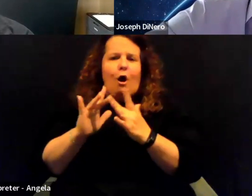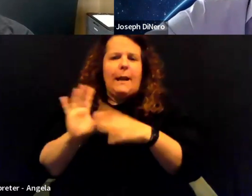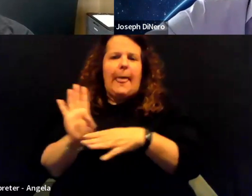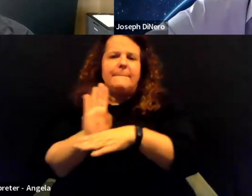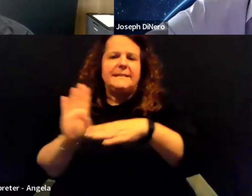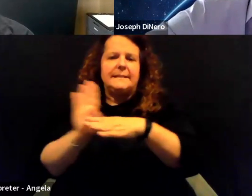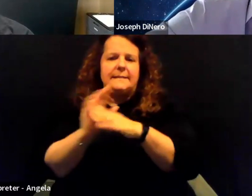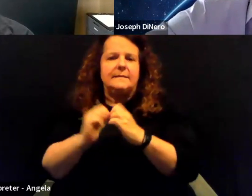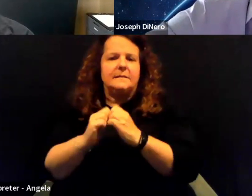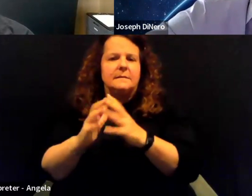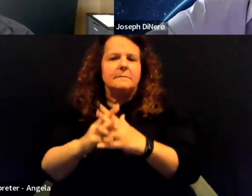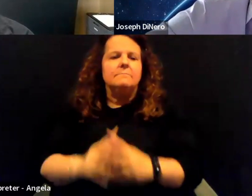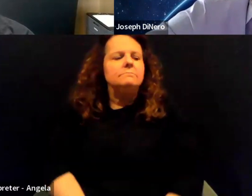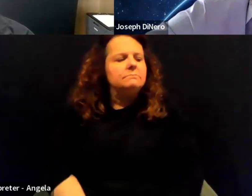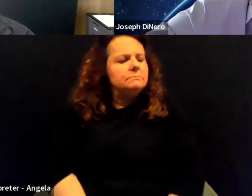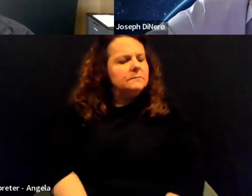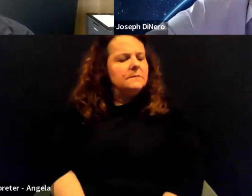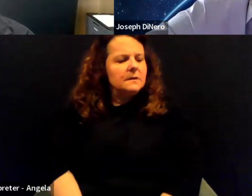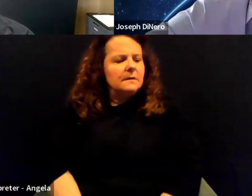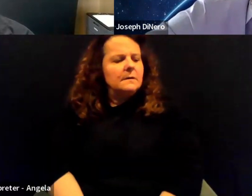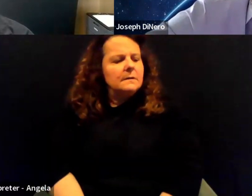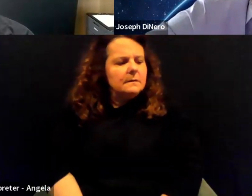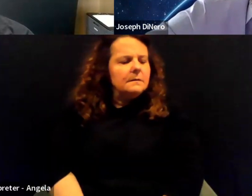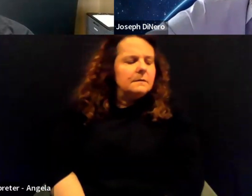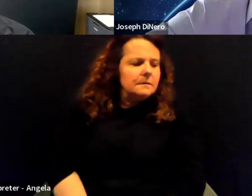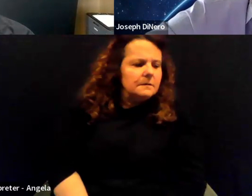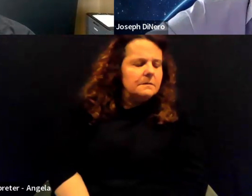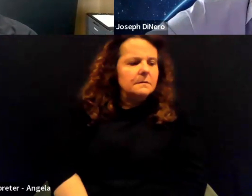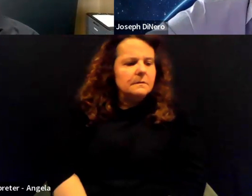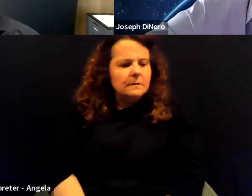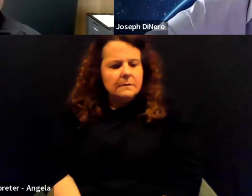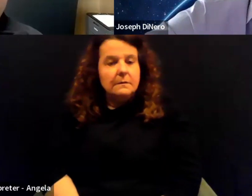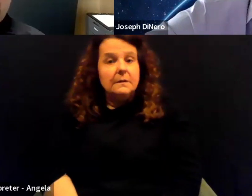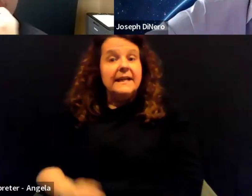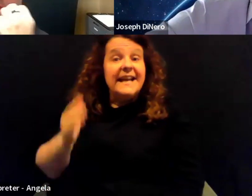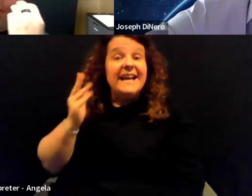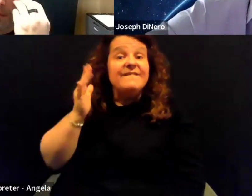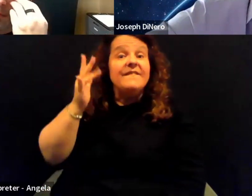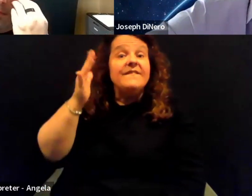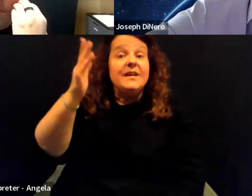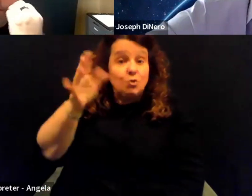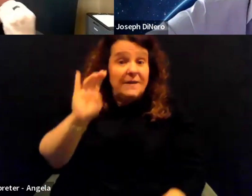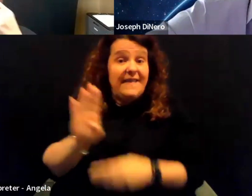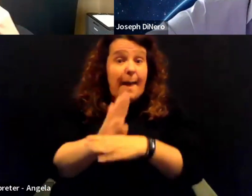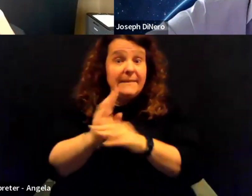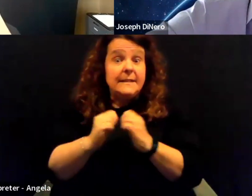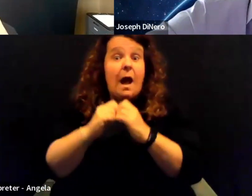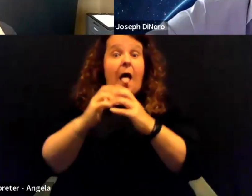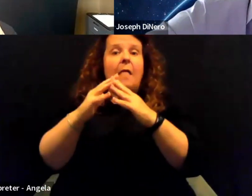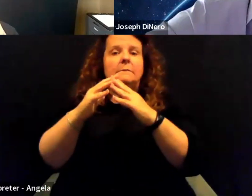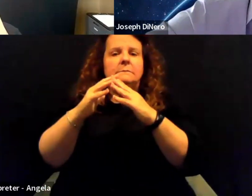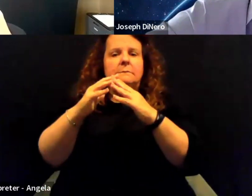time, , for a lot of reasons, I eventually shut that business down and, , Went and